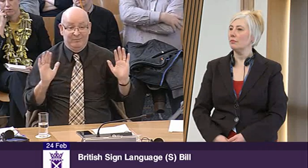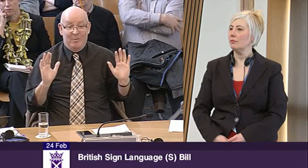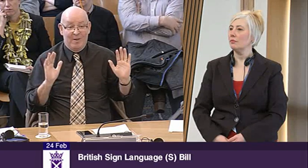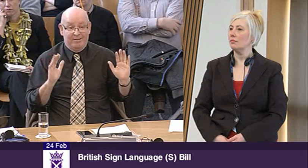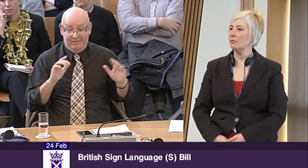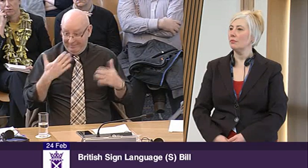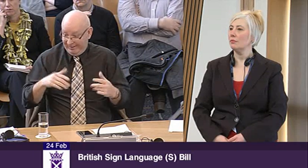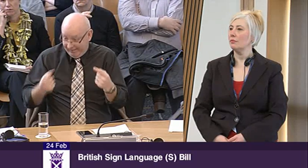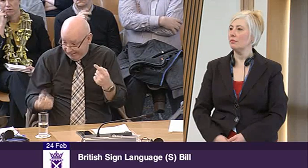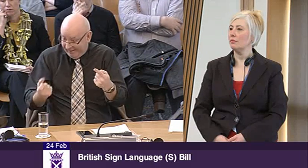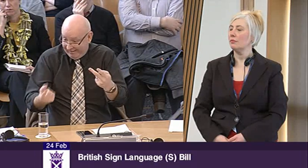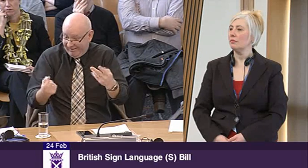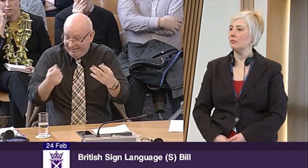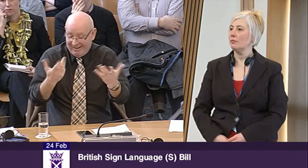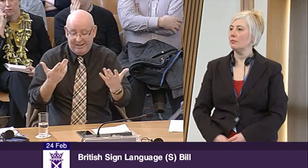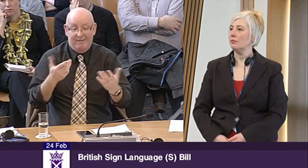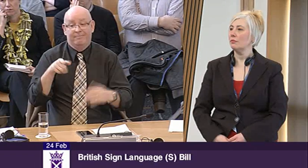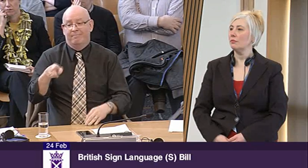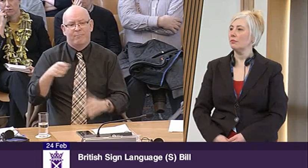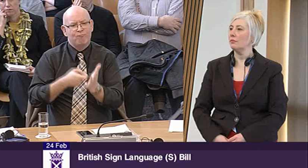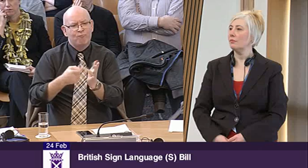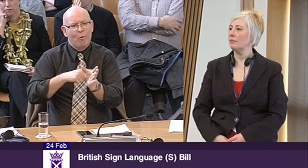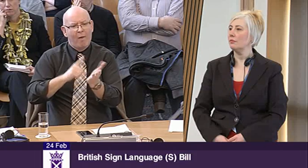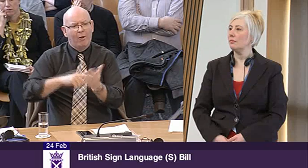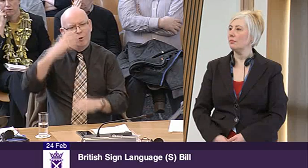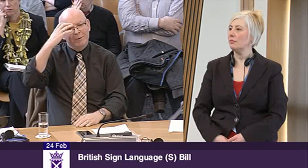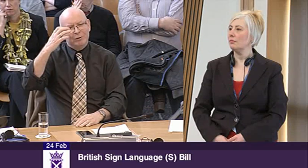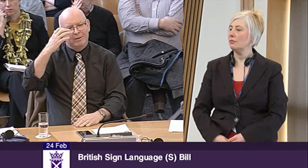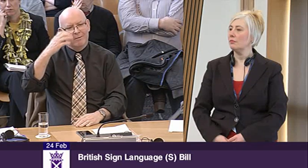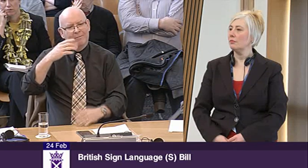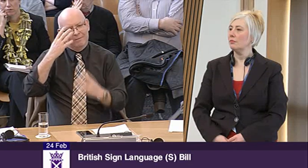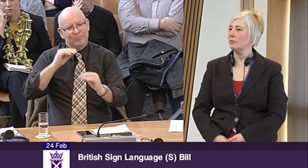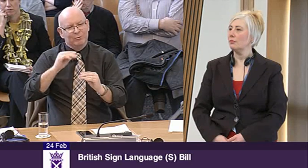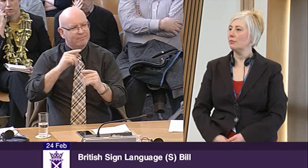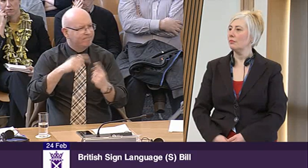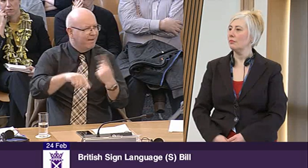on the use of BSL in education. There have been countless manoeuvres since then to change